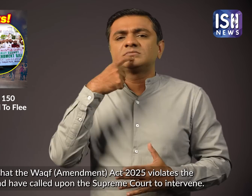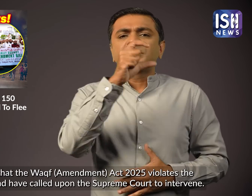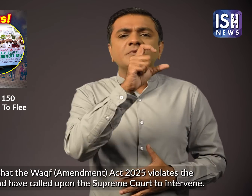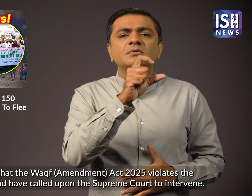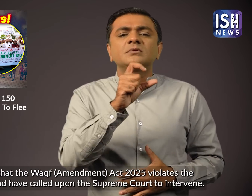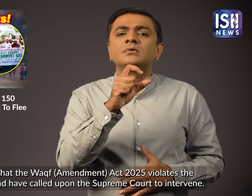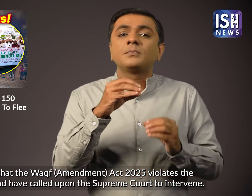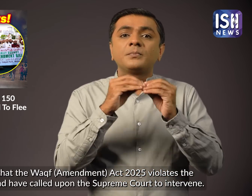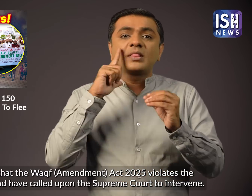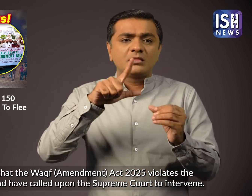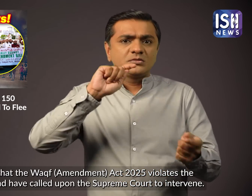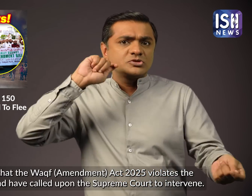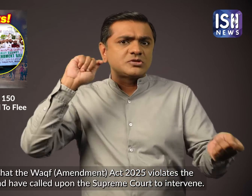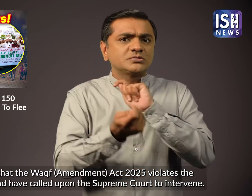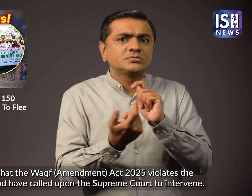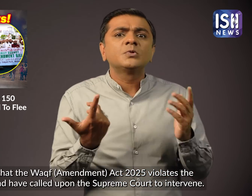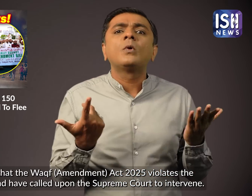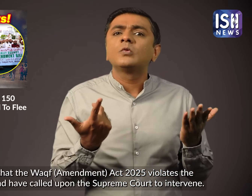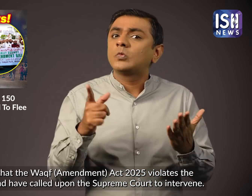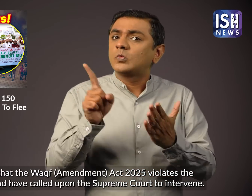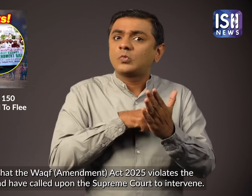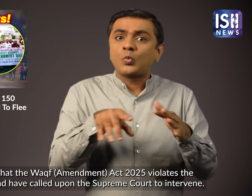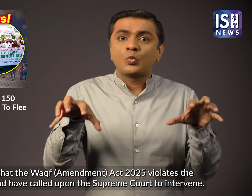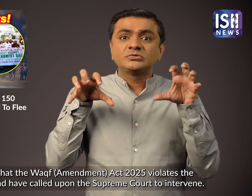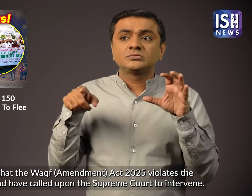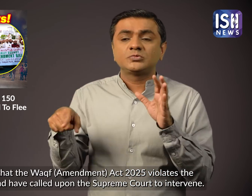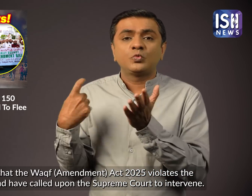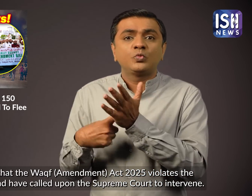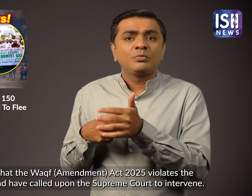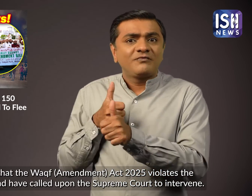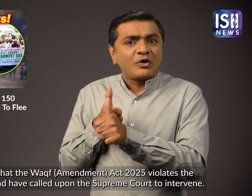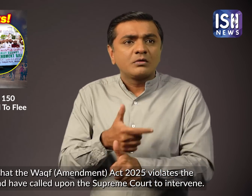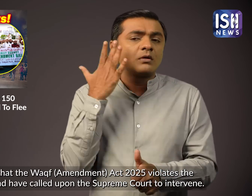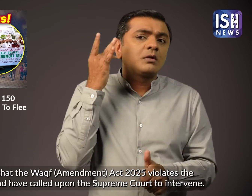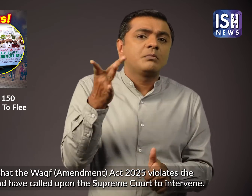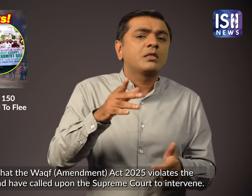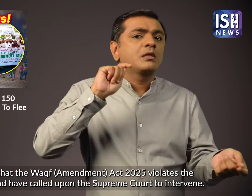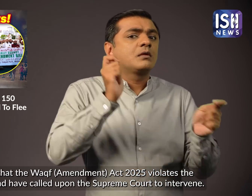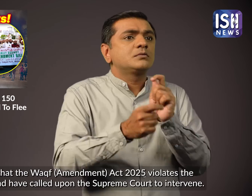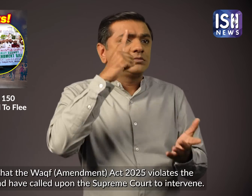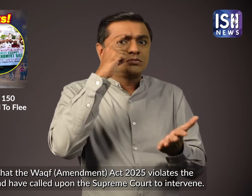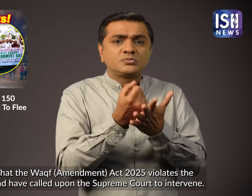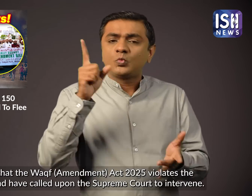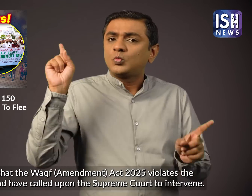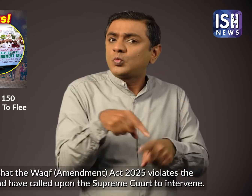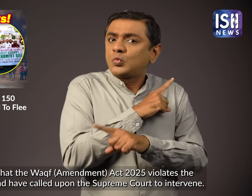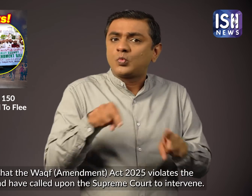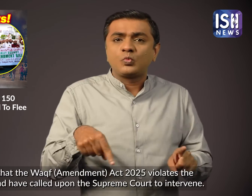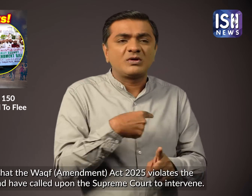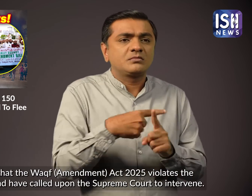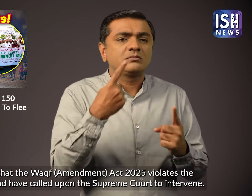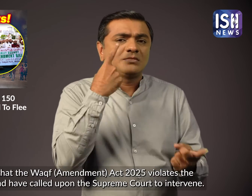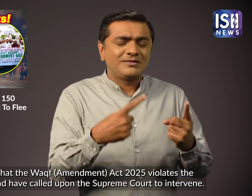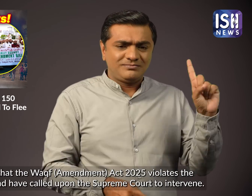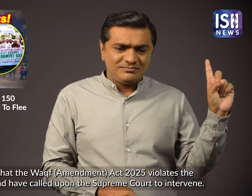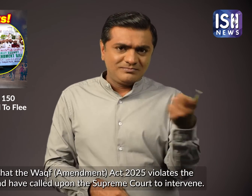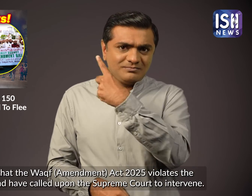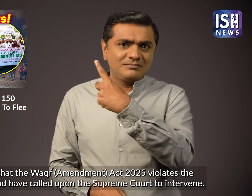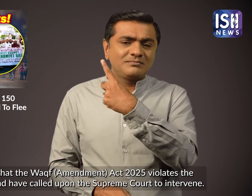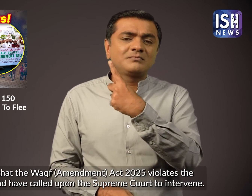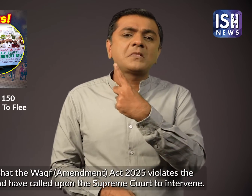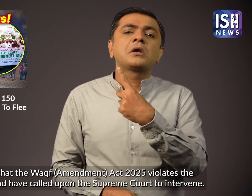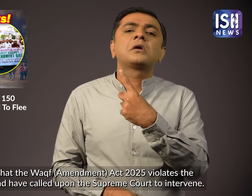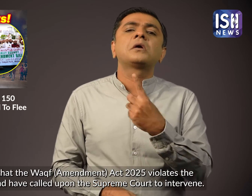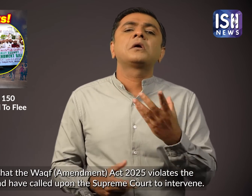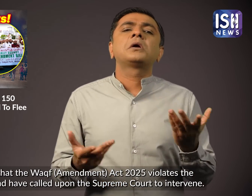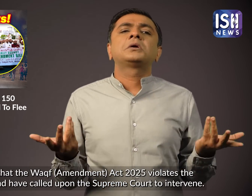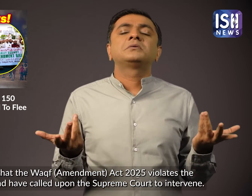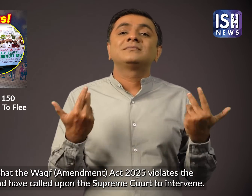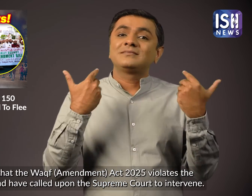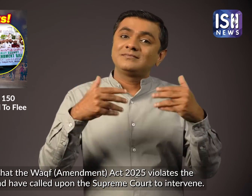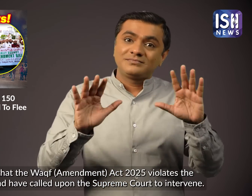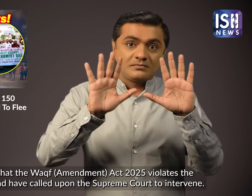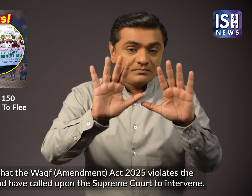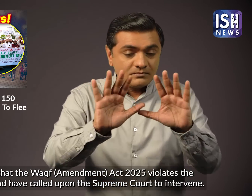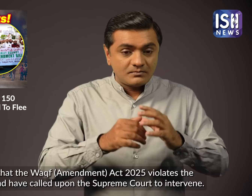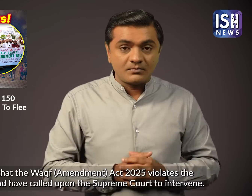They argue that the Waqf (Amendment) Act 2025 violates the Constitution and have called upon the Supreme Court to intervene.